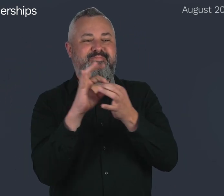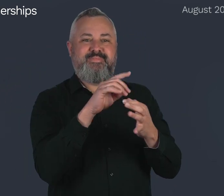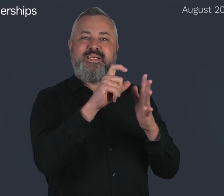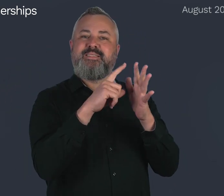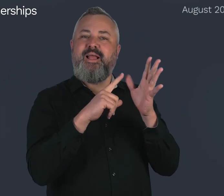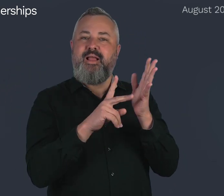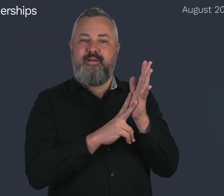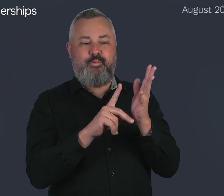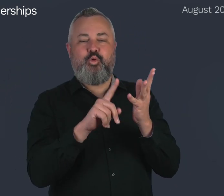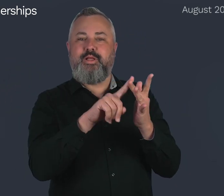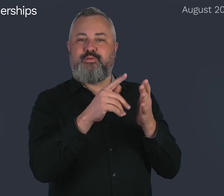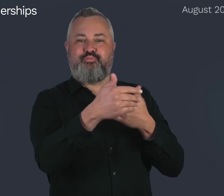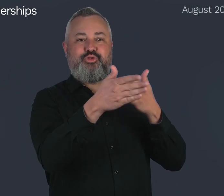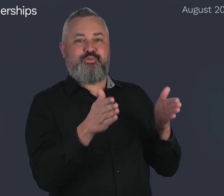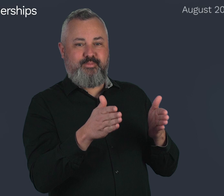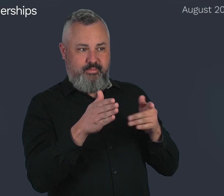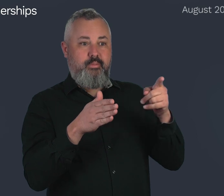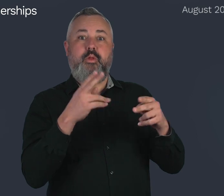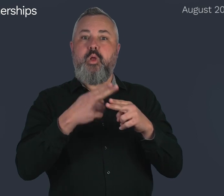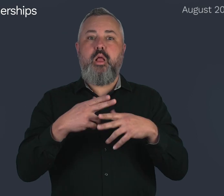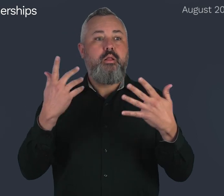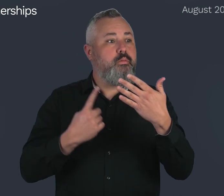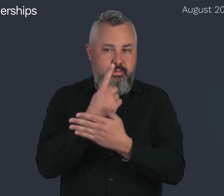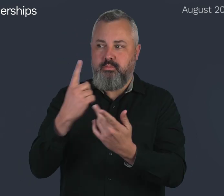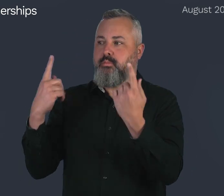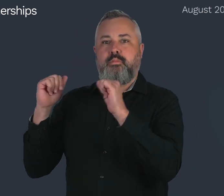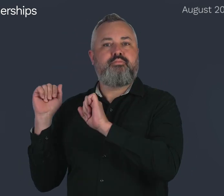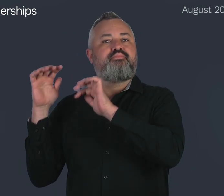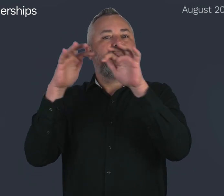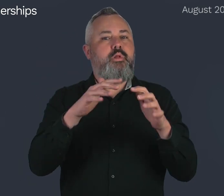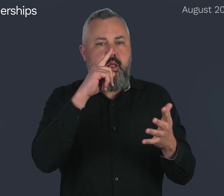“And so it will be that in the Davui Room people will be called together to